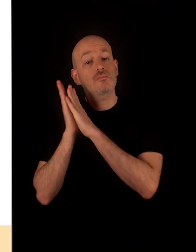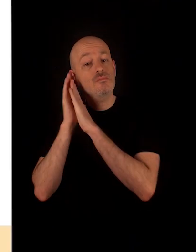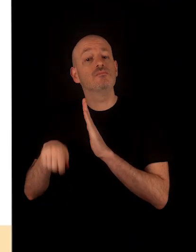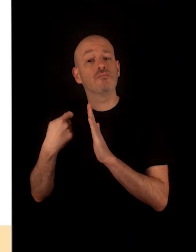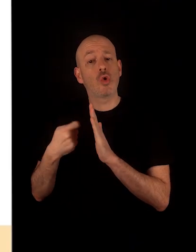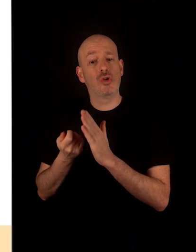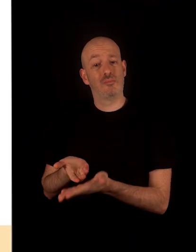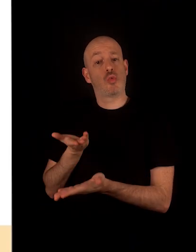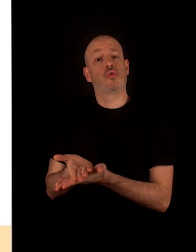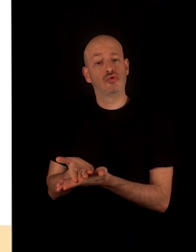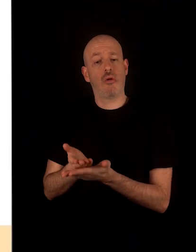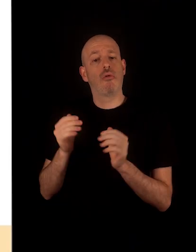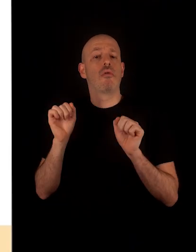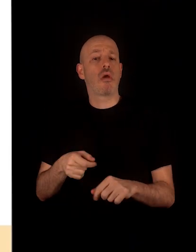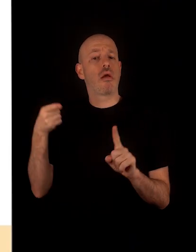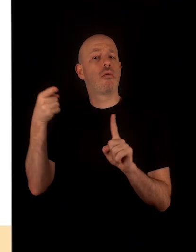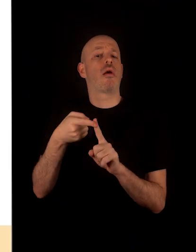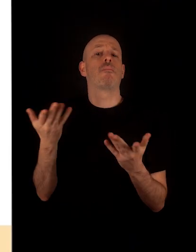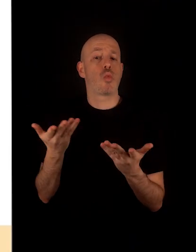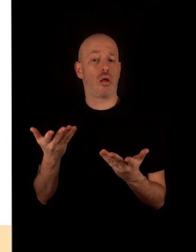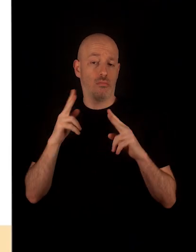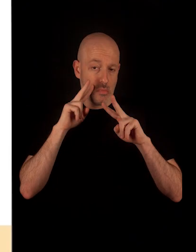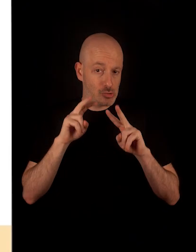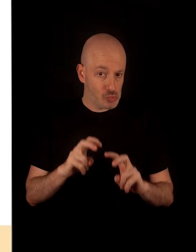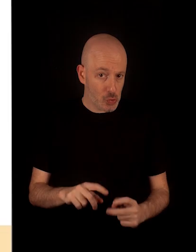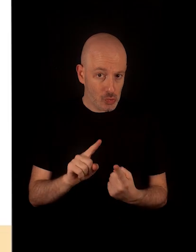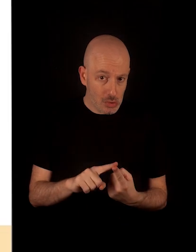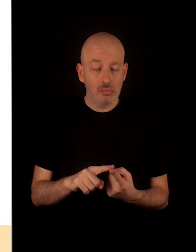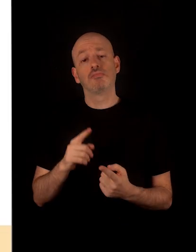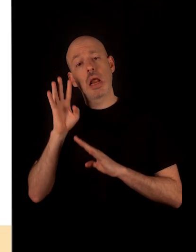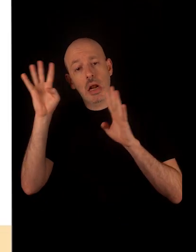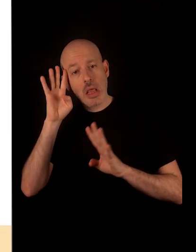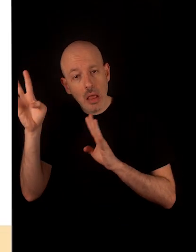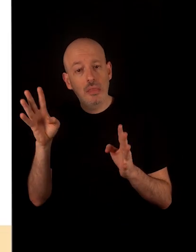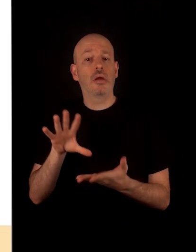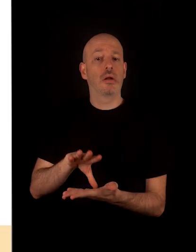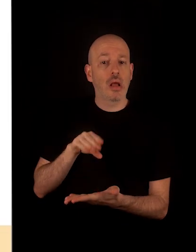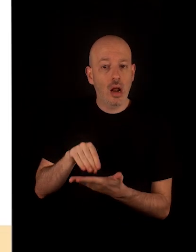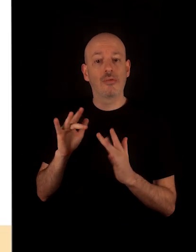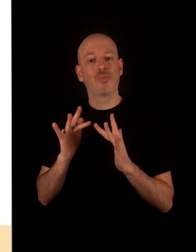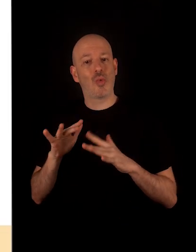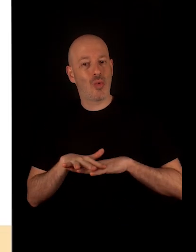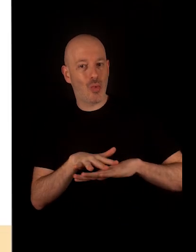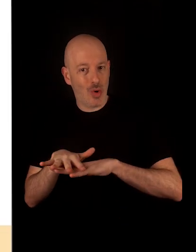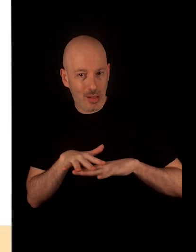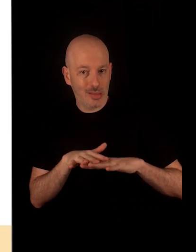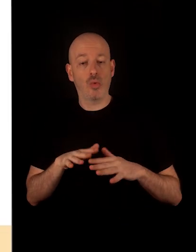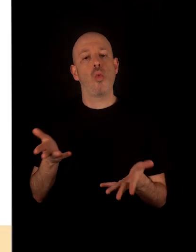This call is for residencies that start from the 8th of June this year